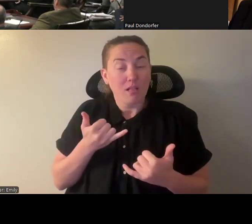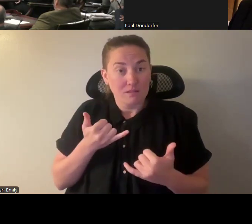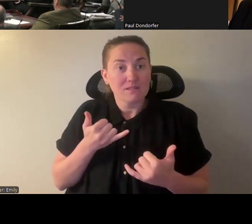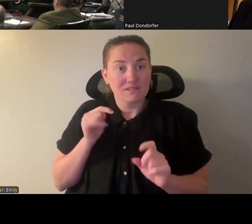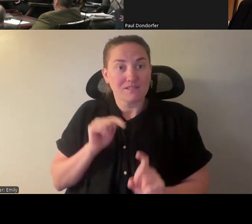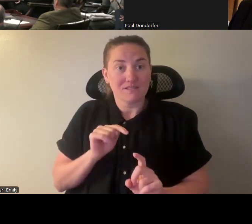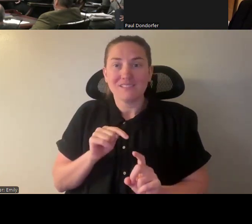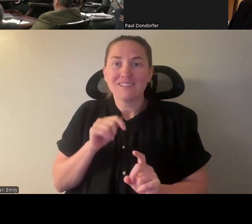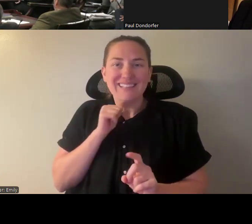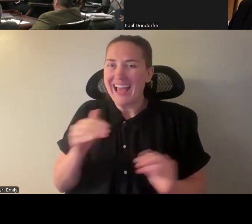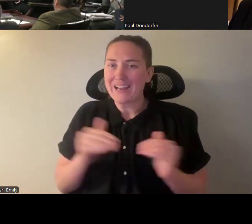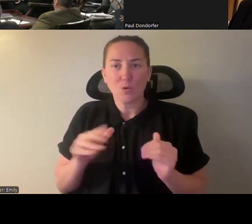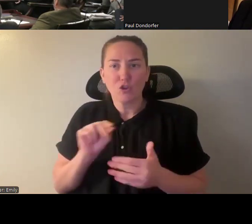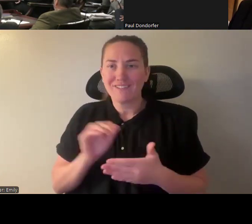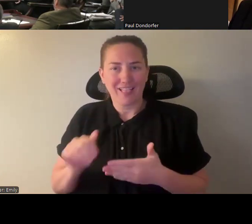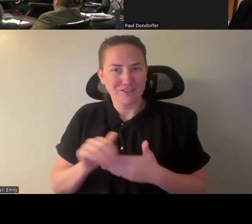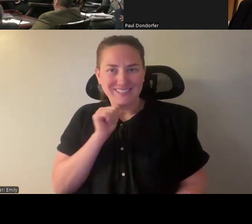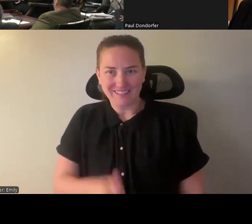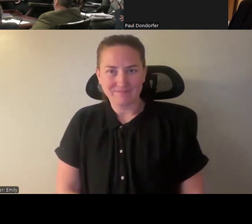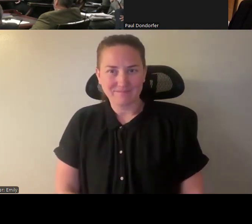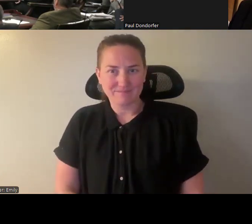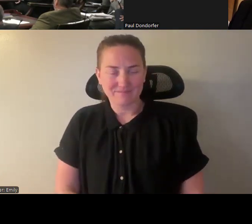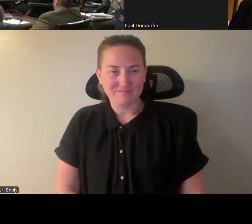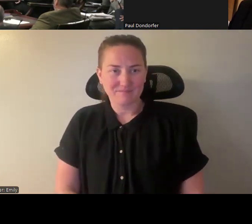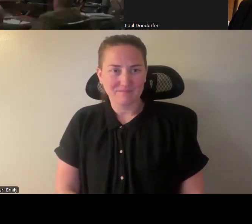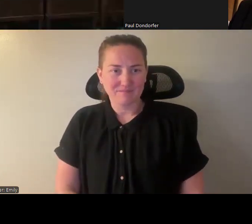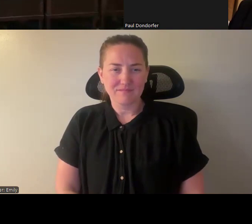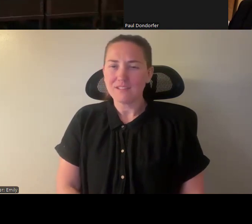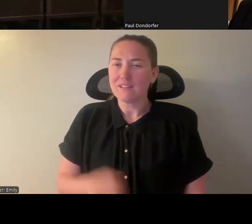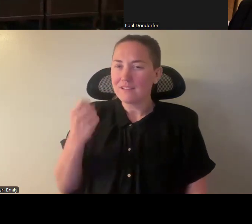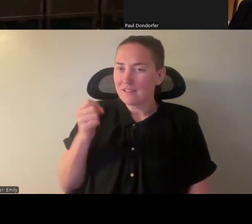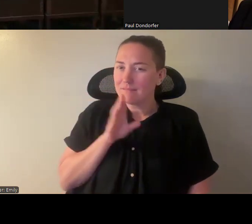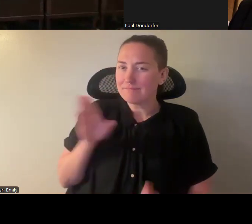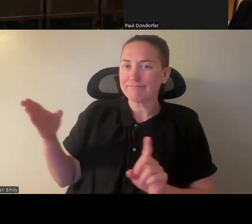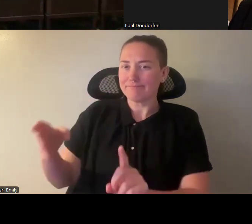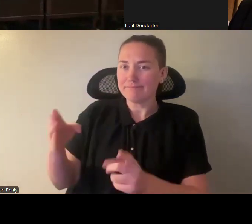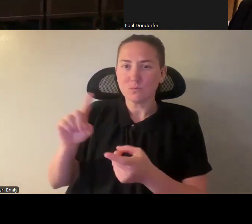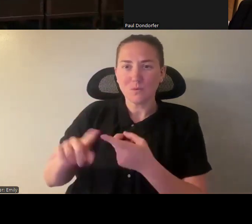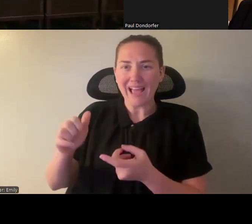does not equate to $30 through the president to the administration I just called up a whole